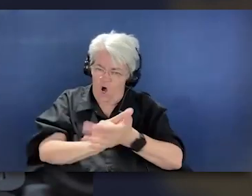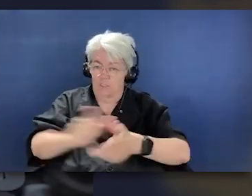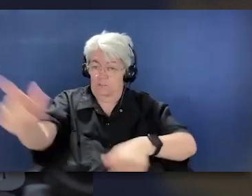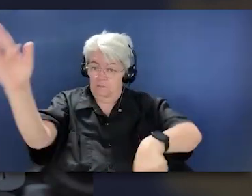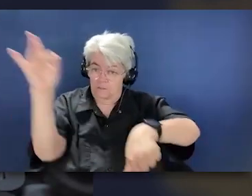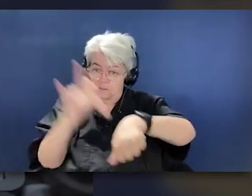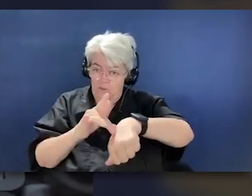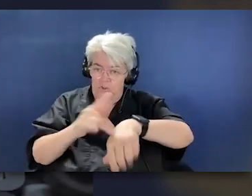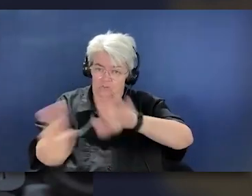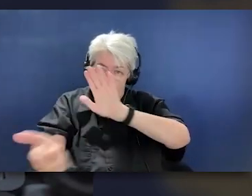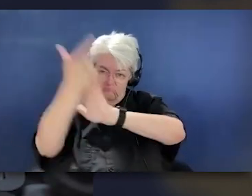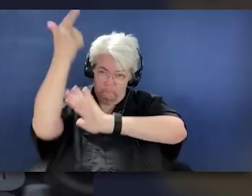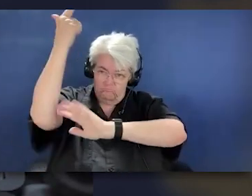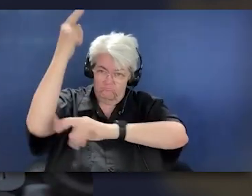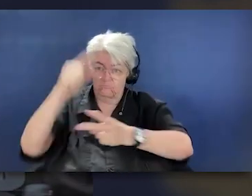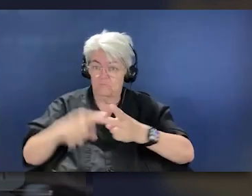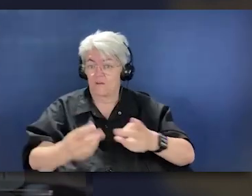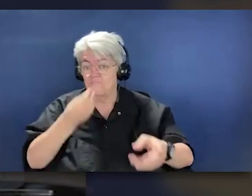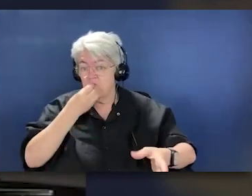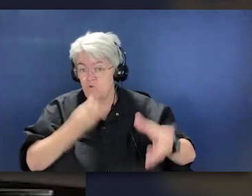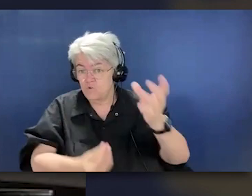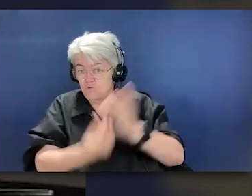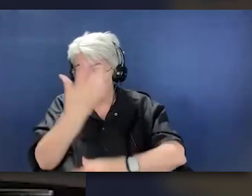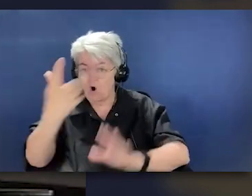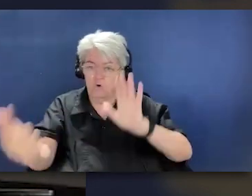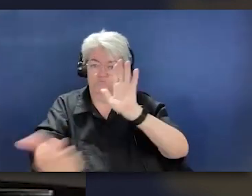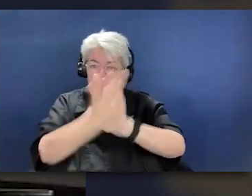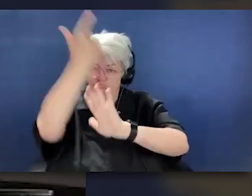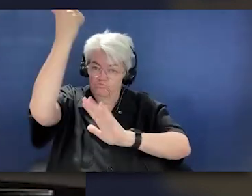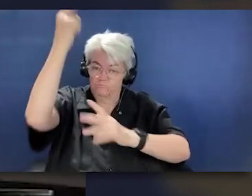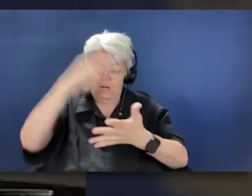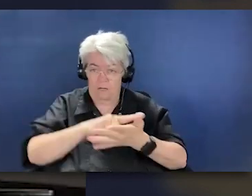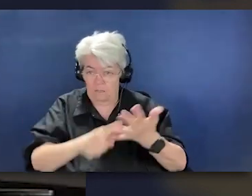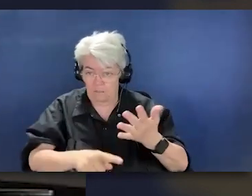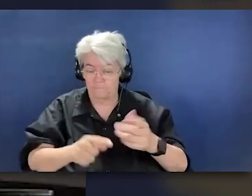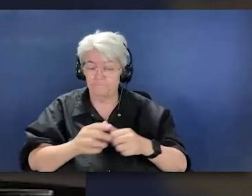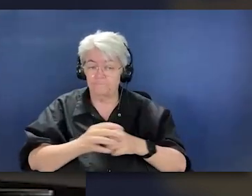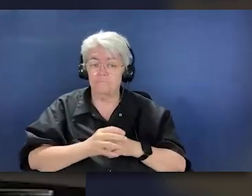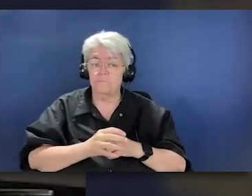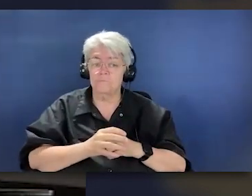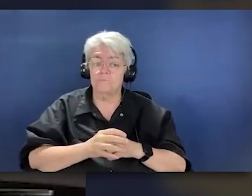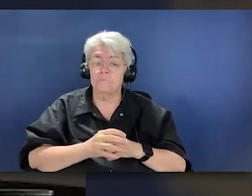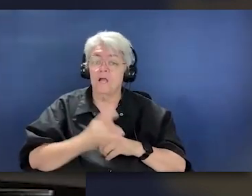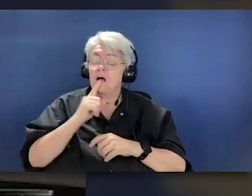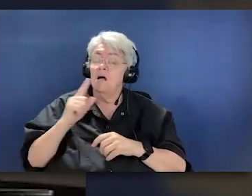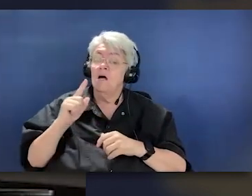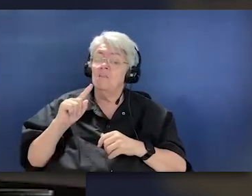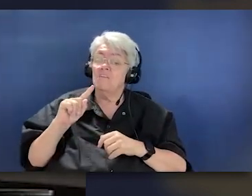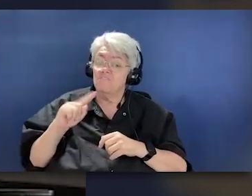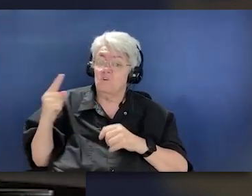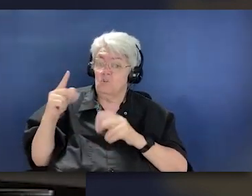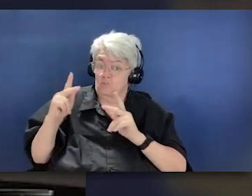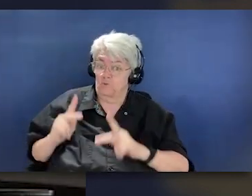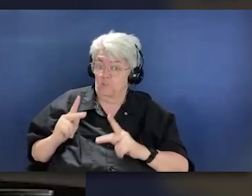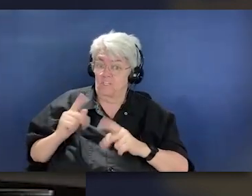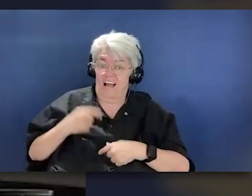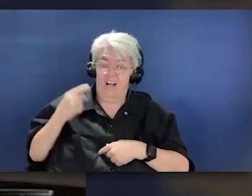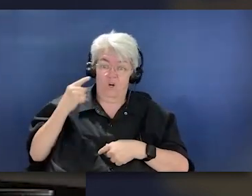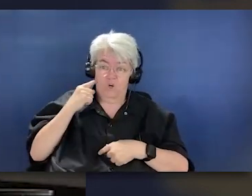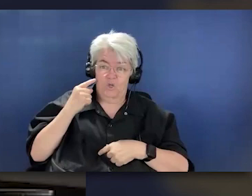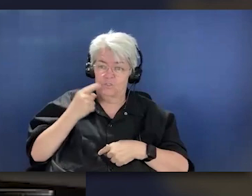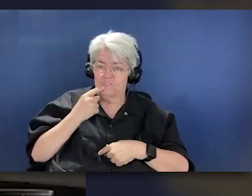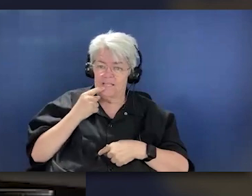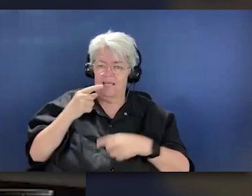can’t grow food here anymore." The first person that I heard use the term "enclosure" for what